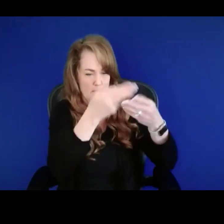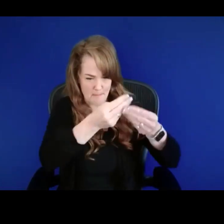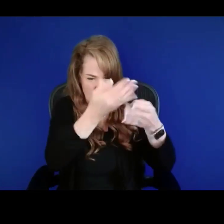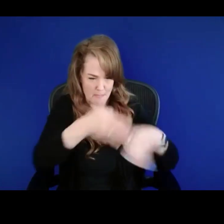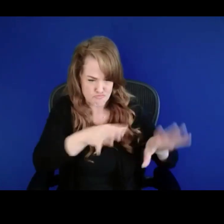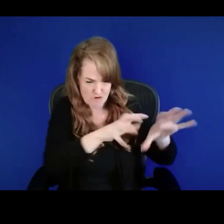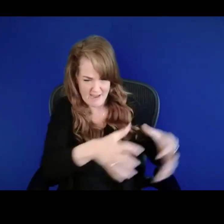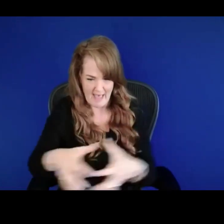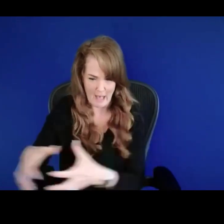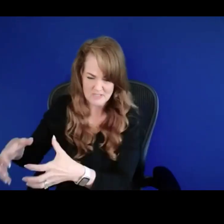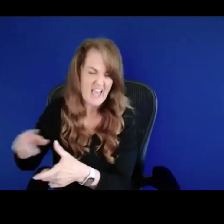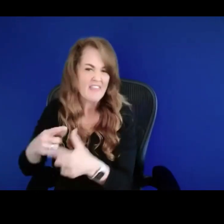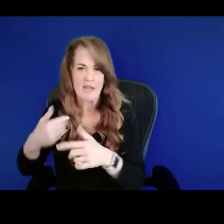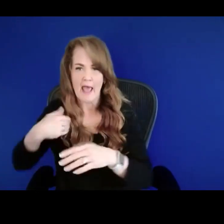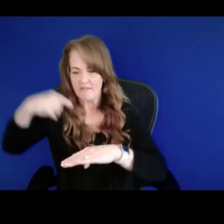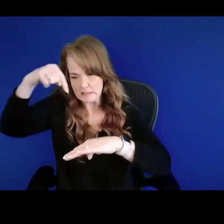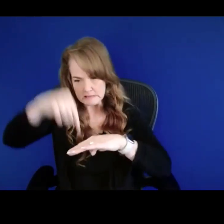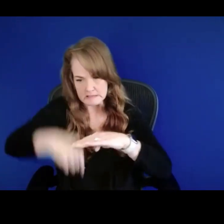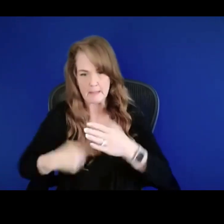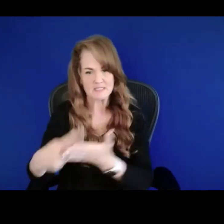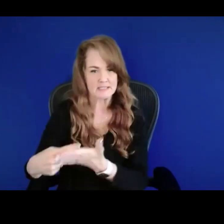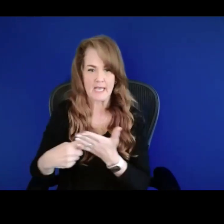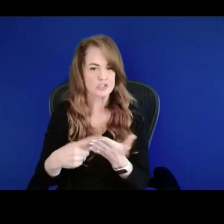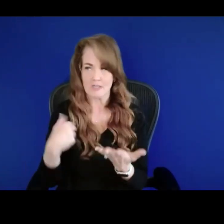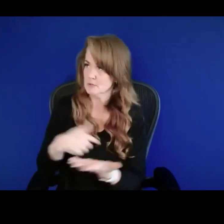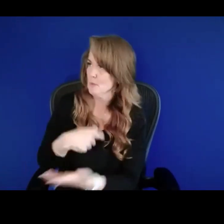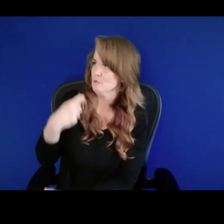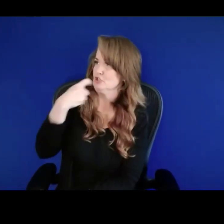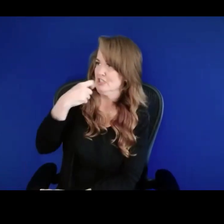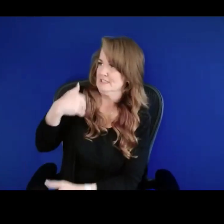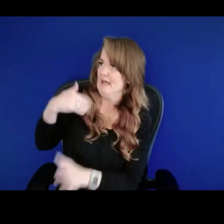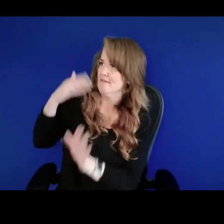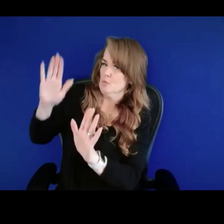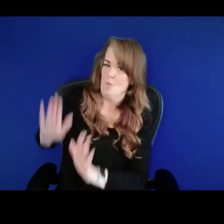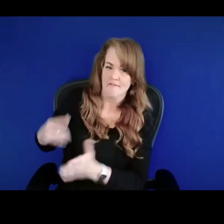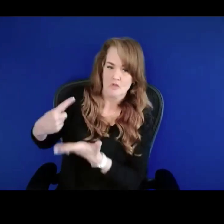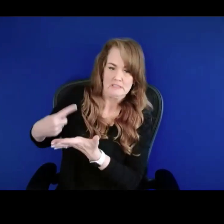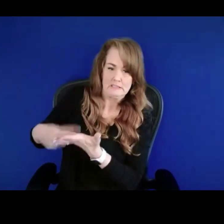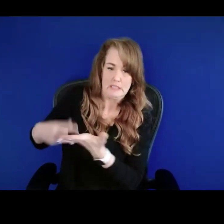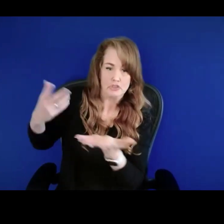deep discussions that we were just having amazing so again,